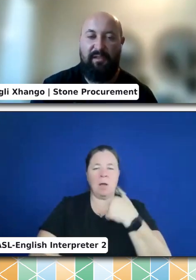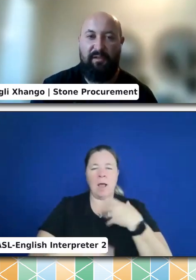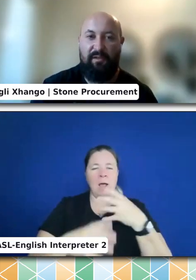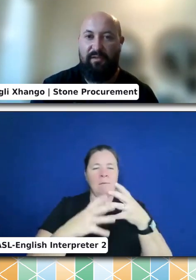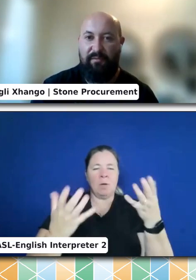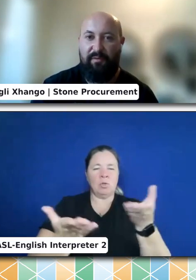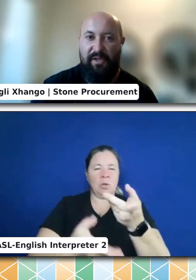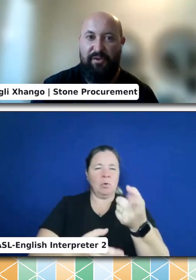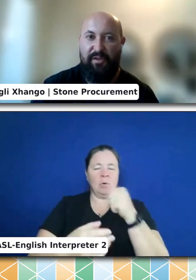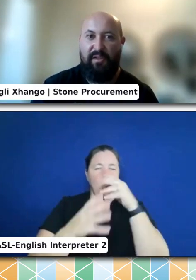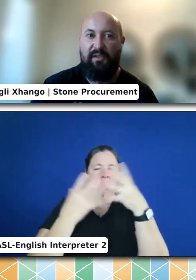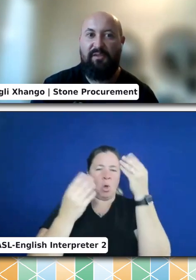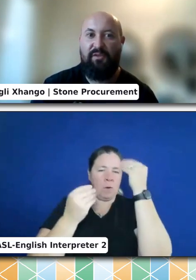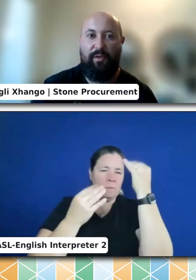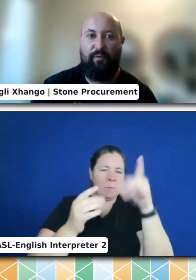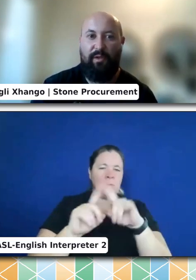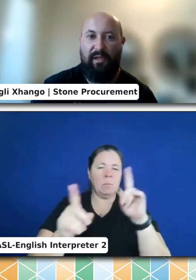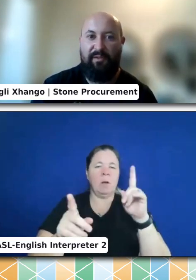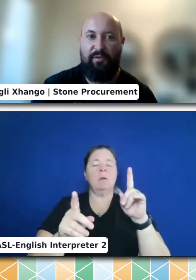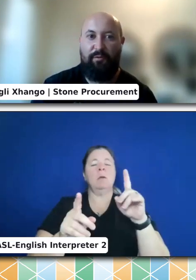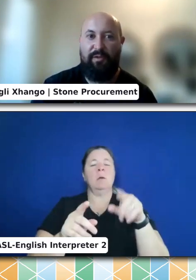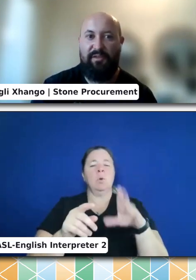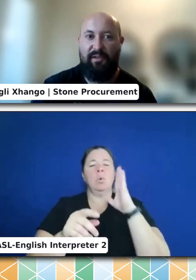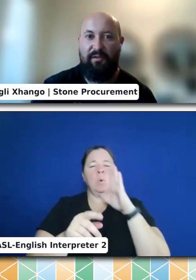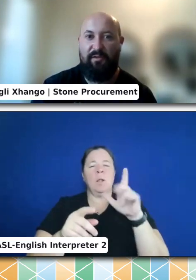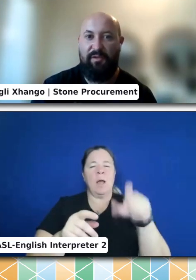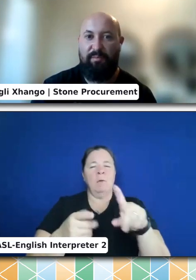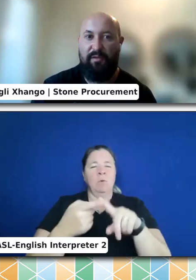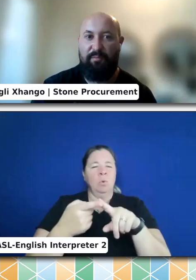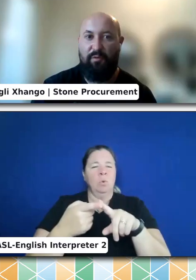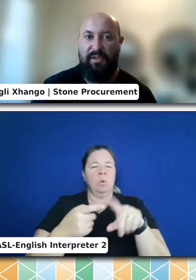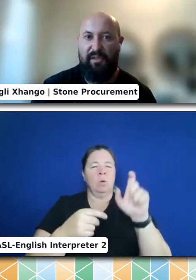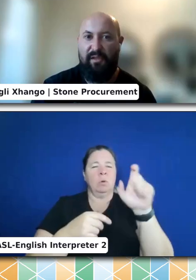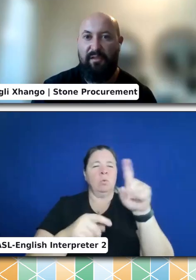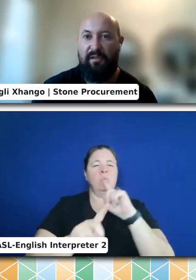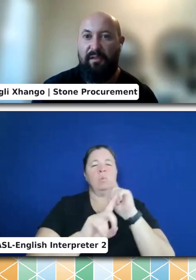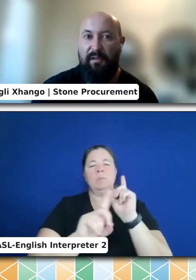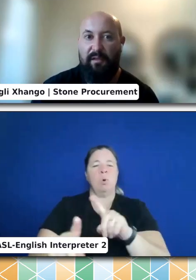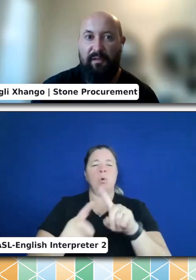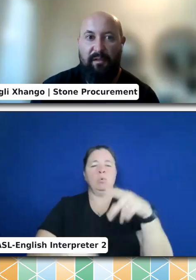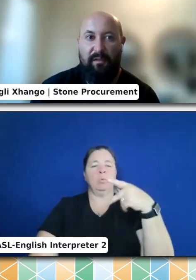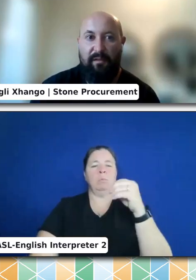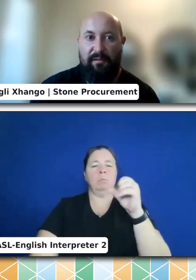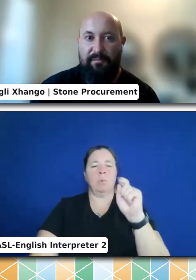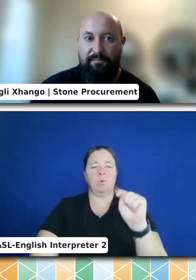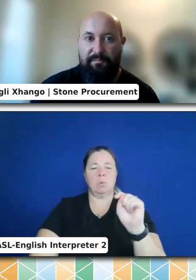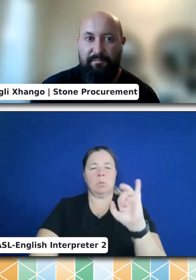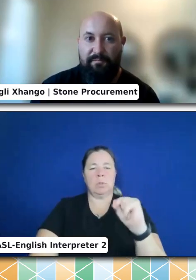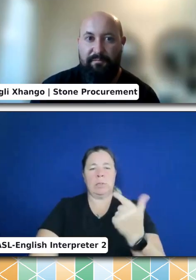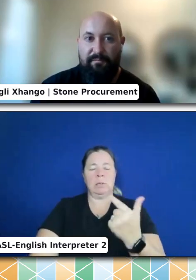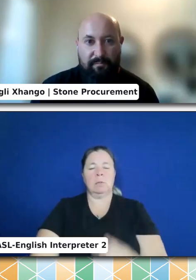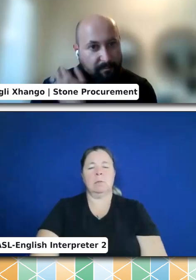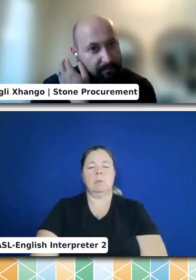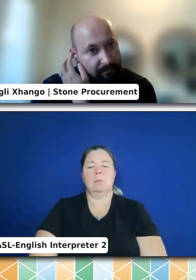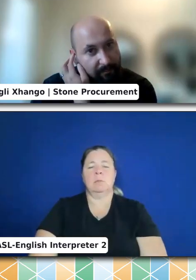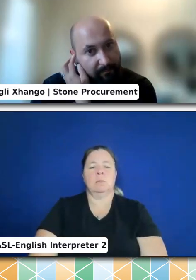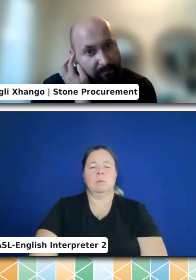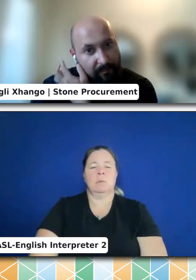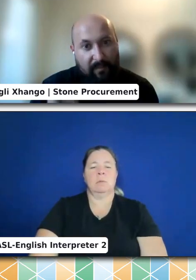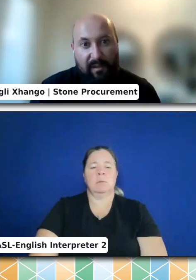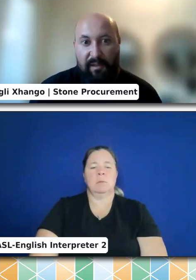A lot of information. So, what you will have to do is click on Respond to Posting.